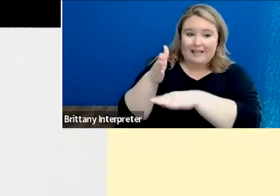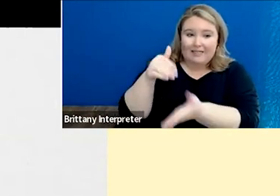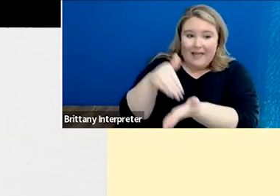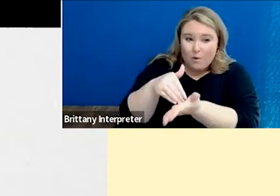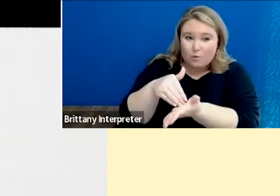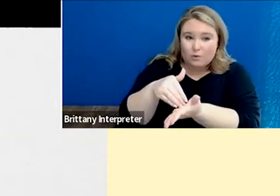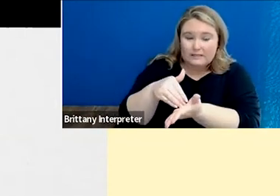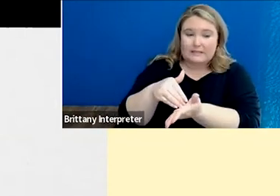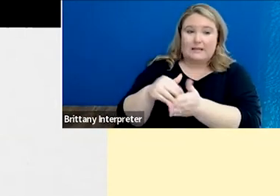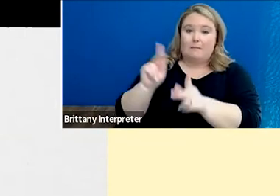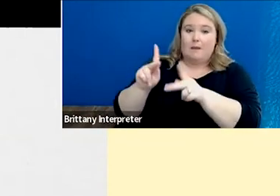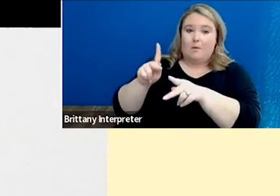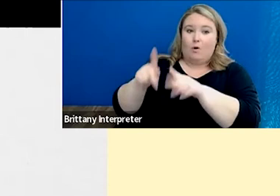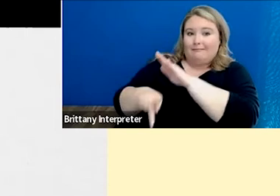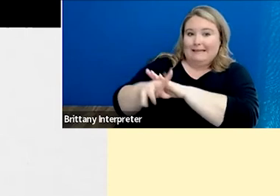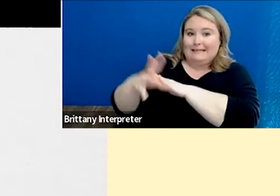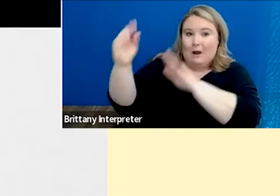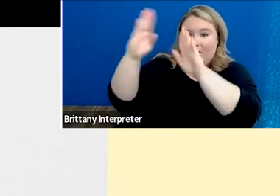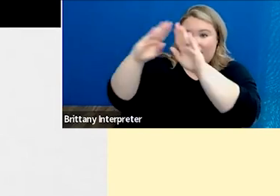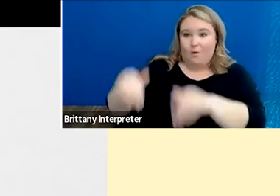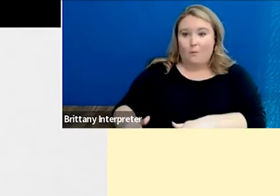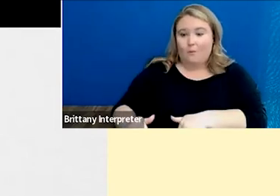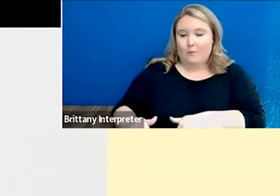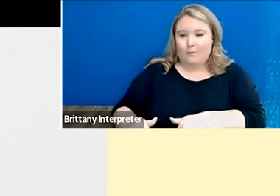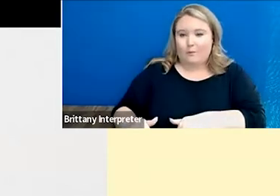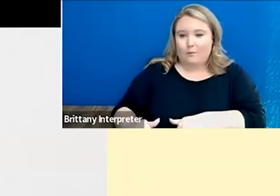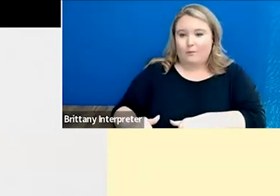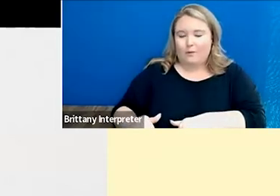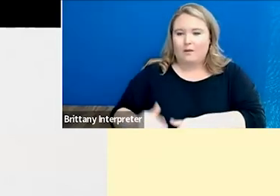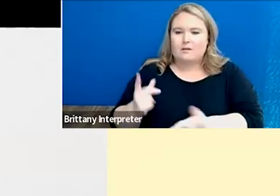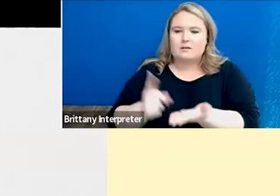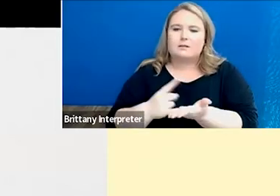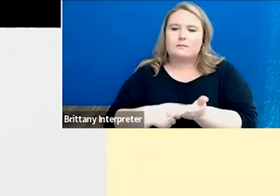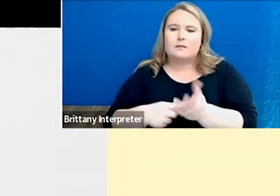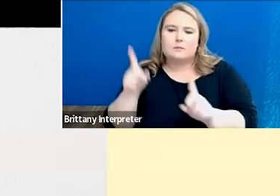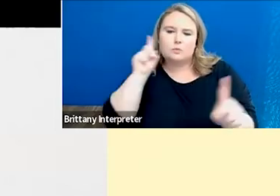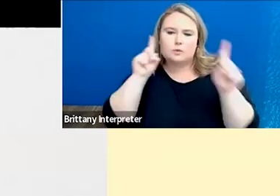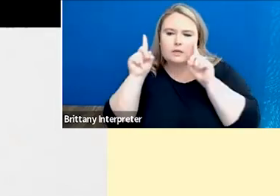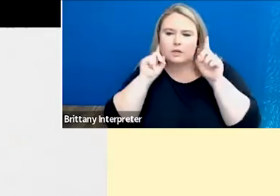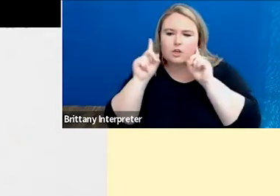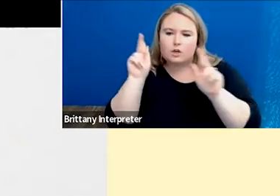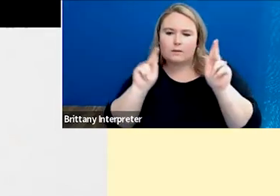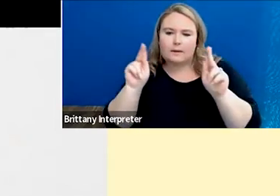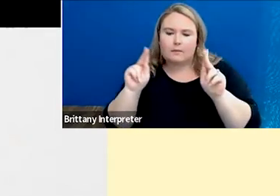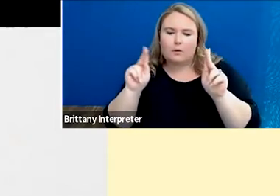And so this is extremely important because sometimes we'll hear folks mention the moratoriums that were in place.